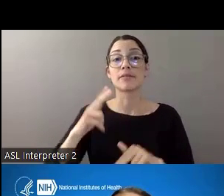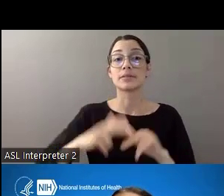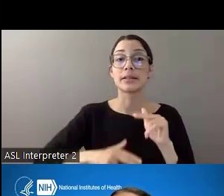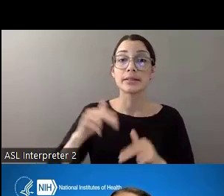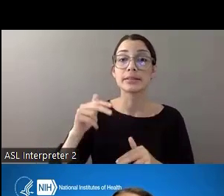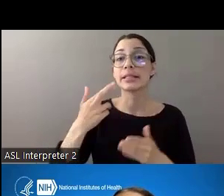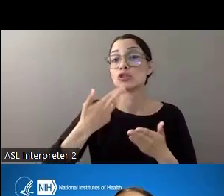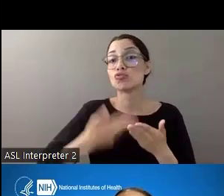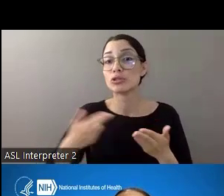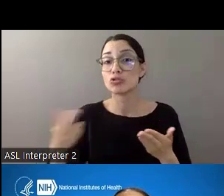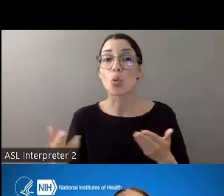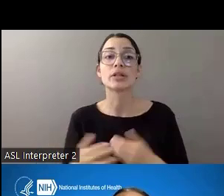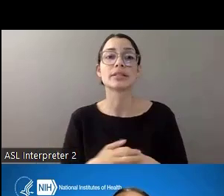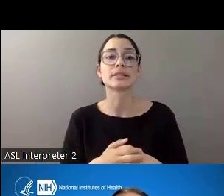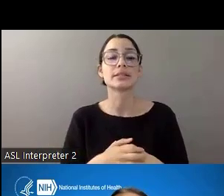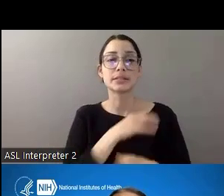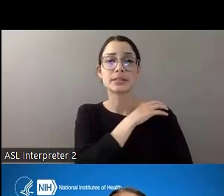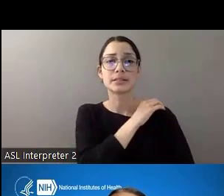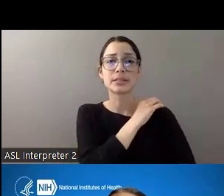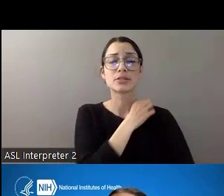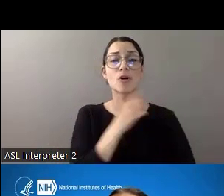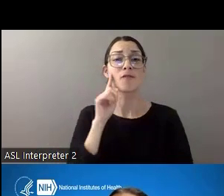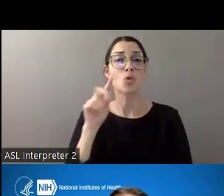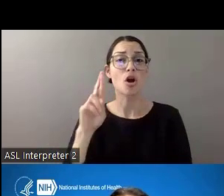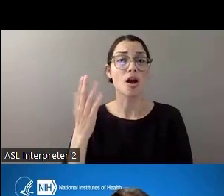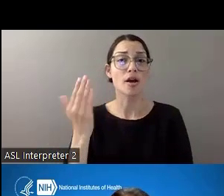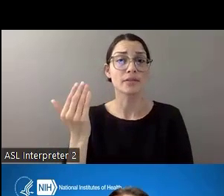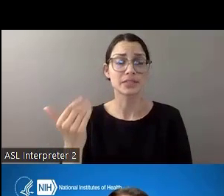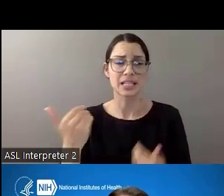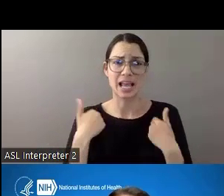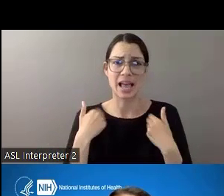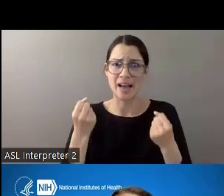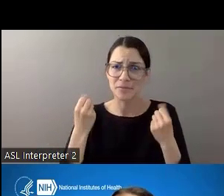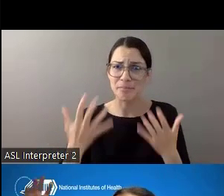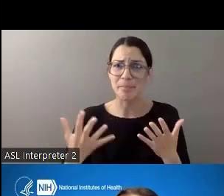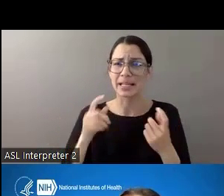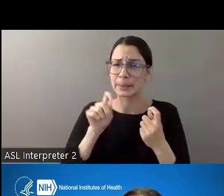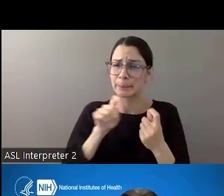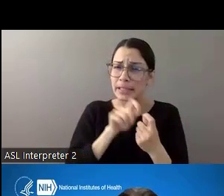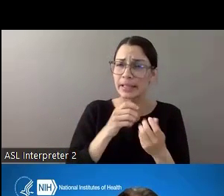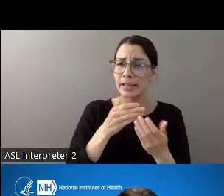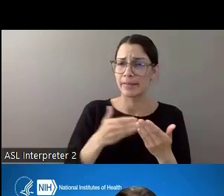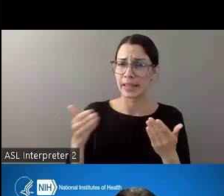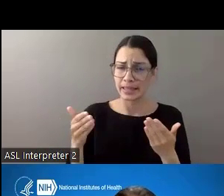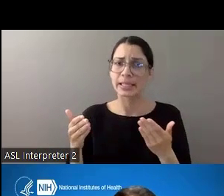For the R15, there are a number of R15-specific things that go in that document,